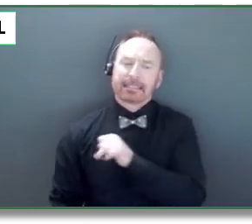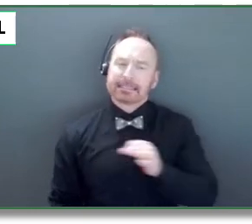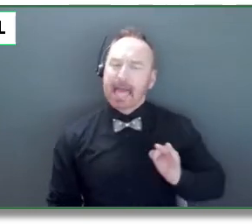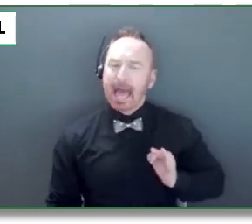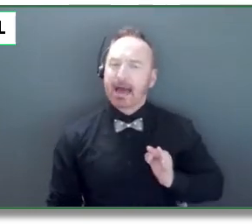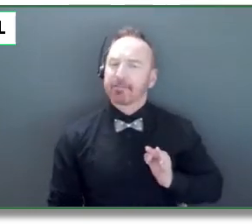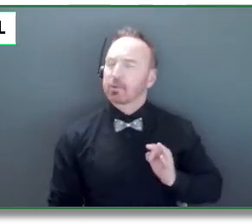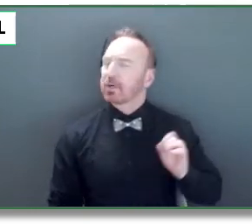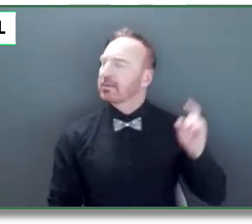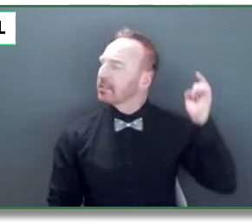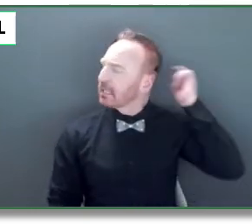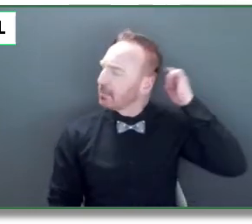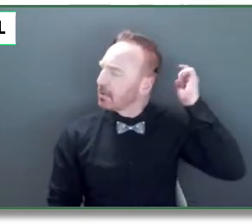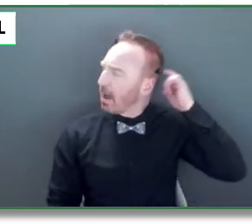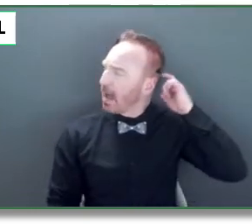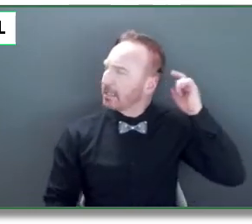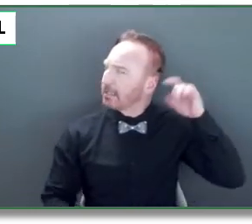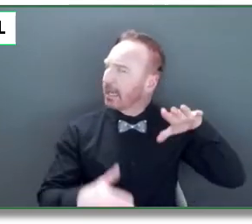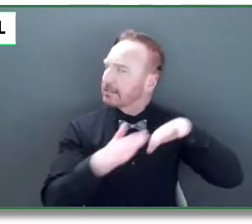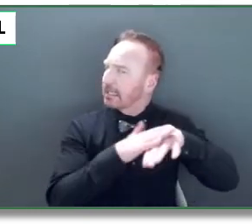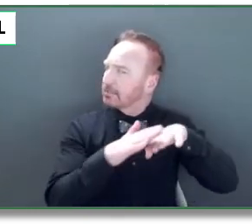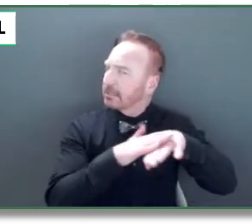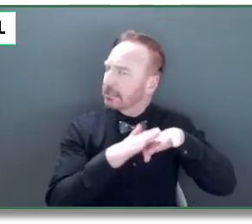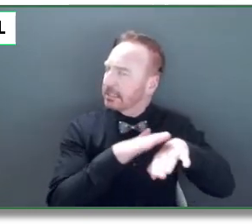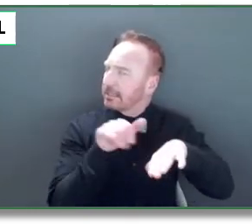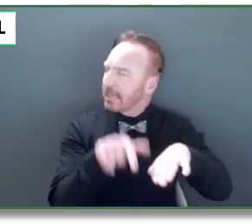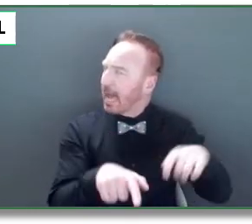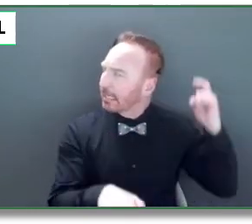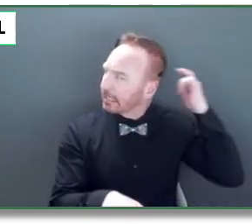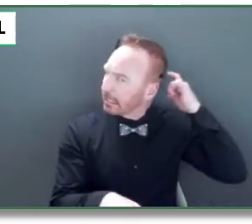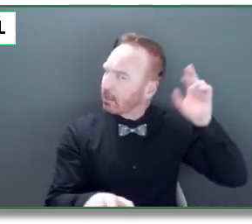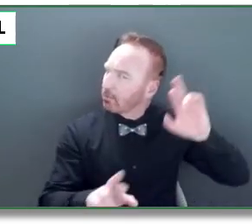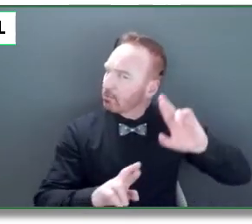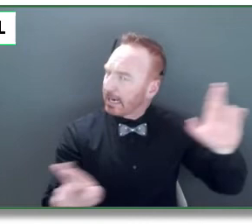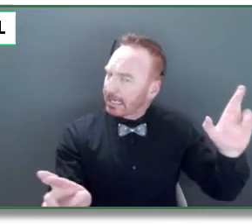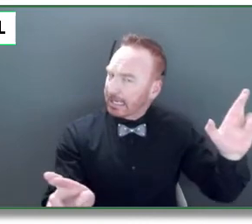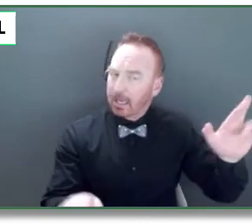Well the first thing is understanding um I think it was Bonnie that mentioned it